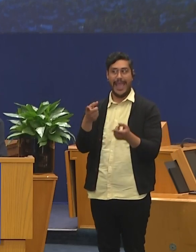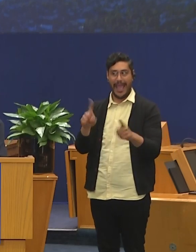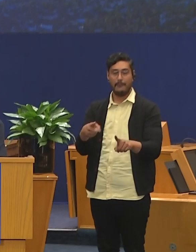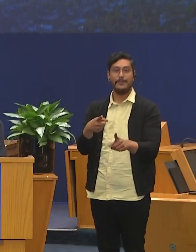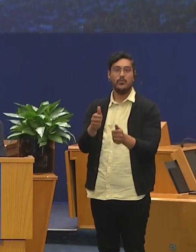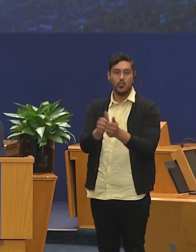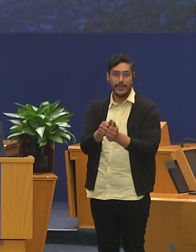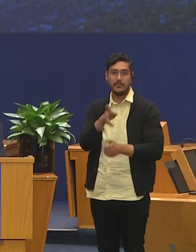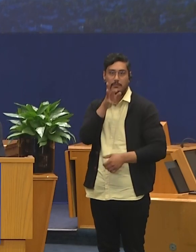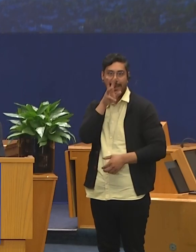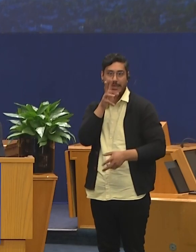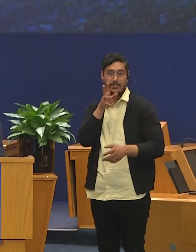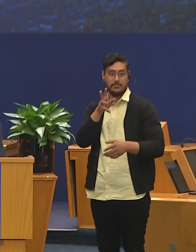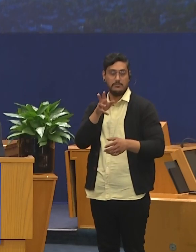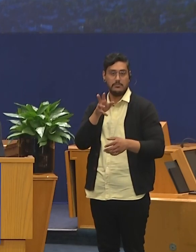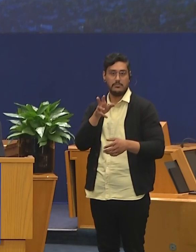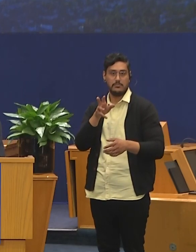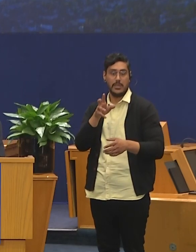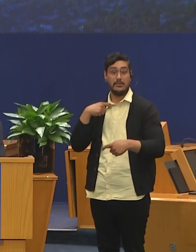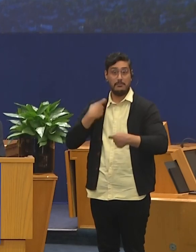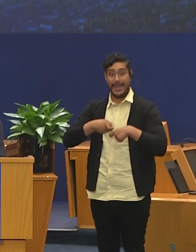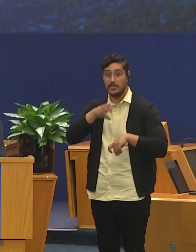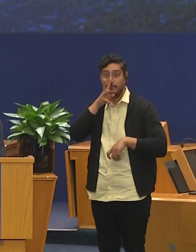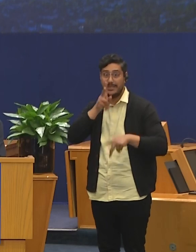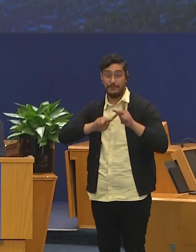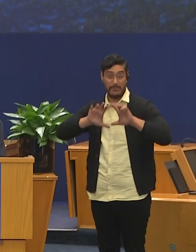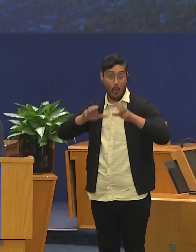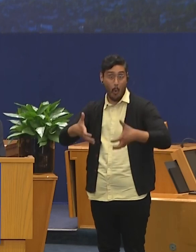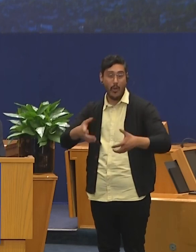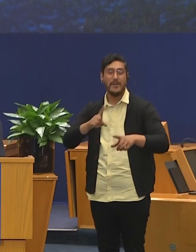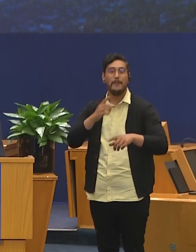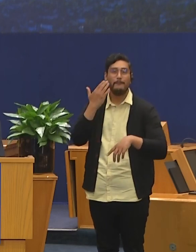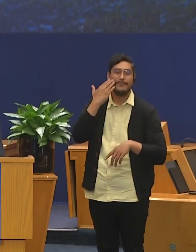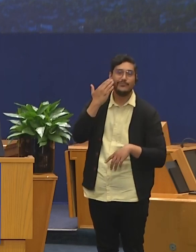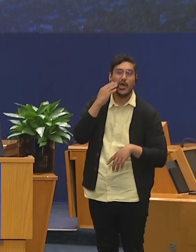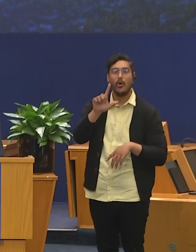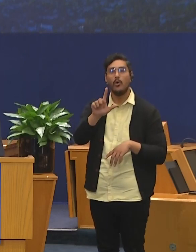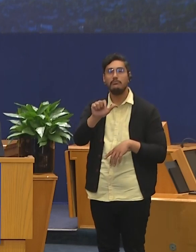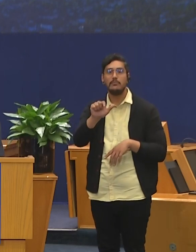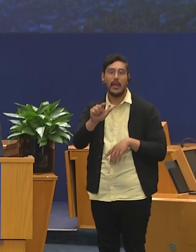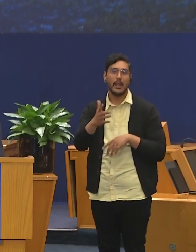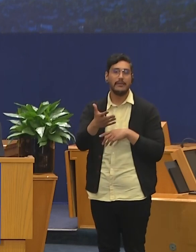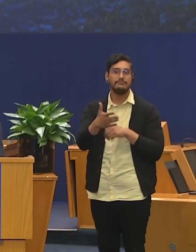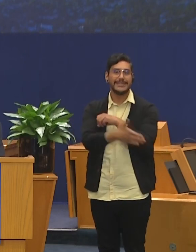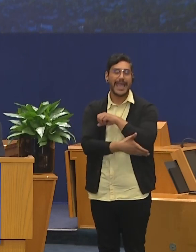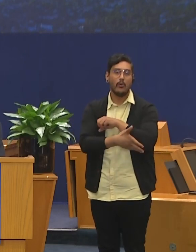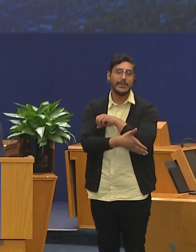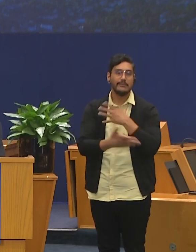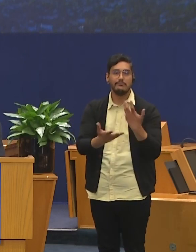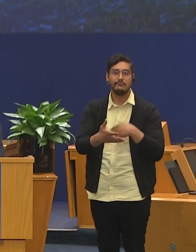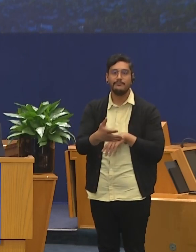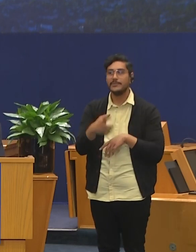OCCURRED AMONGST THE LATIN X.